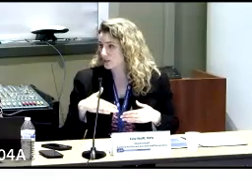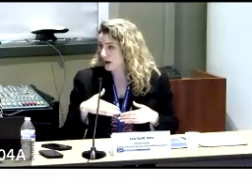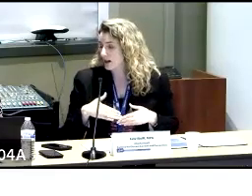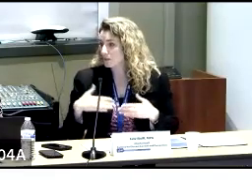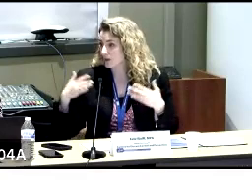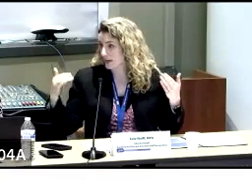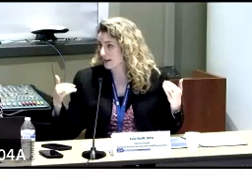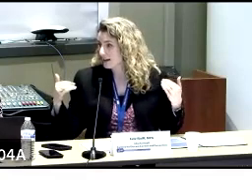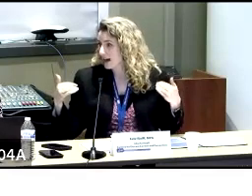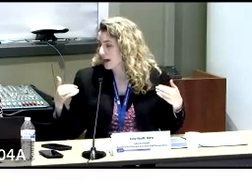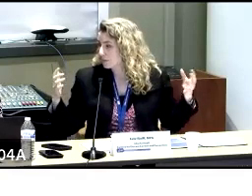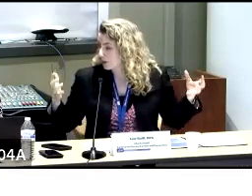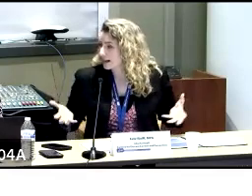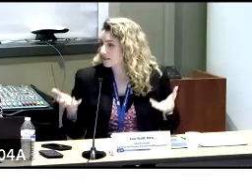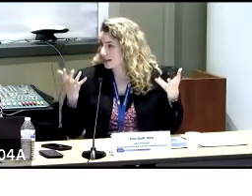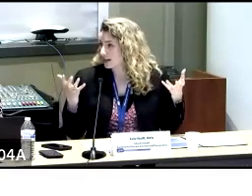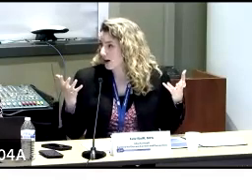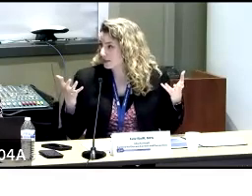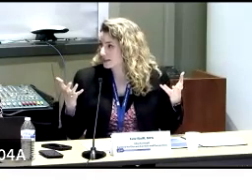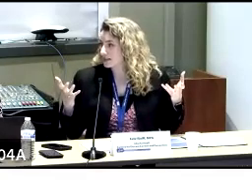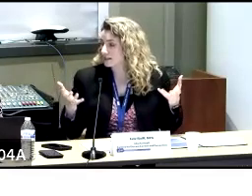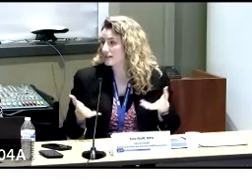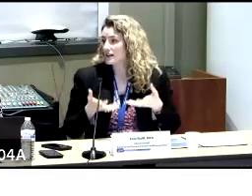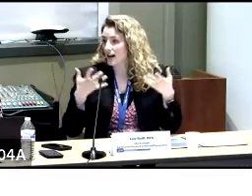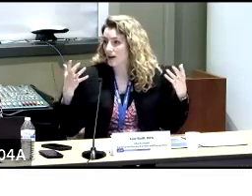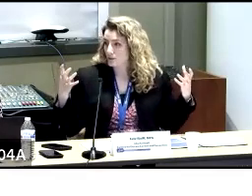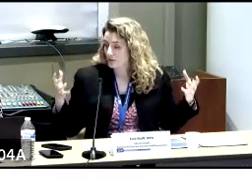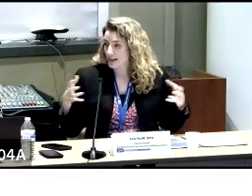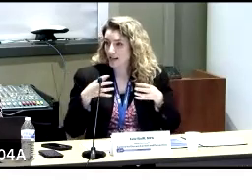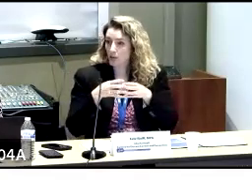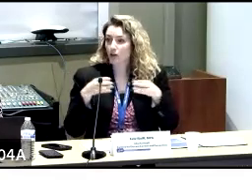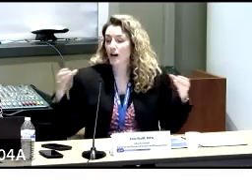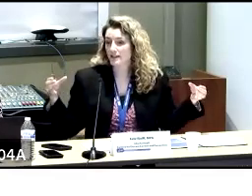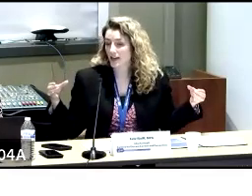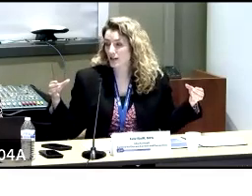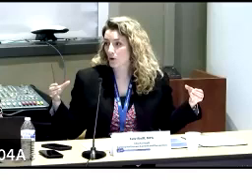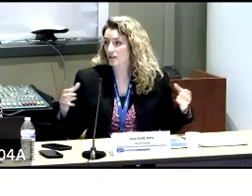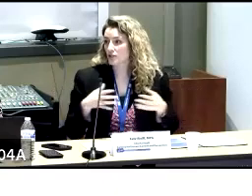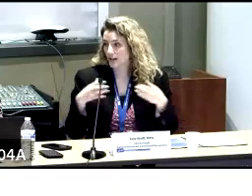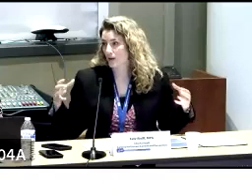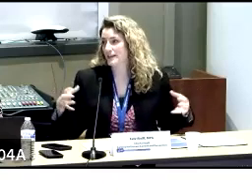as well, where we were elevating offices, creating more cross-cutting work to try to break